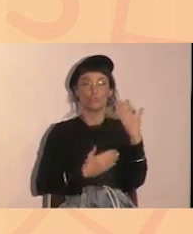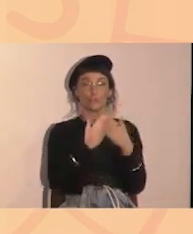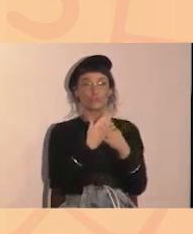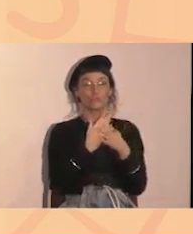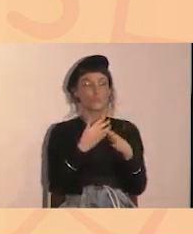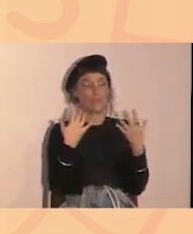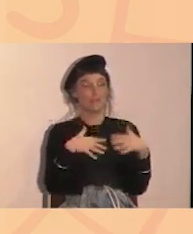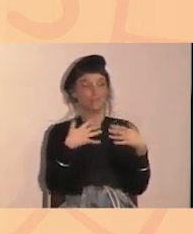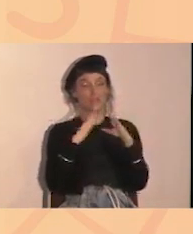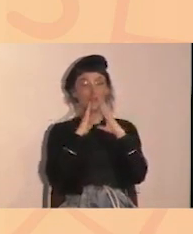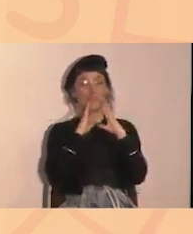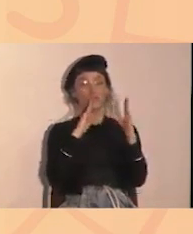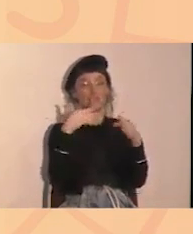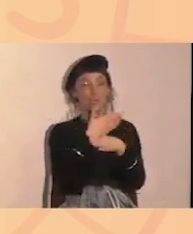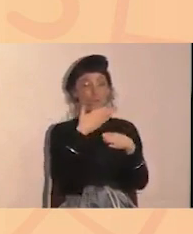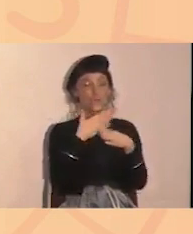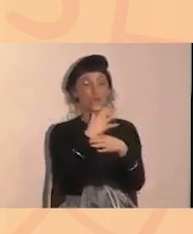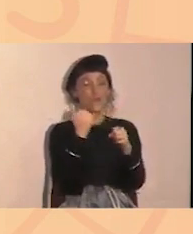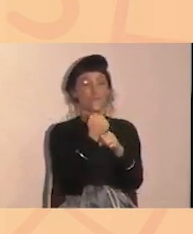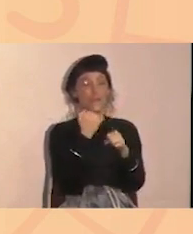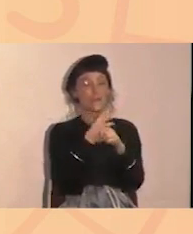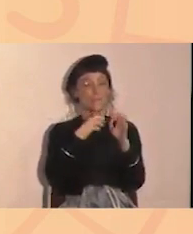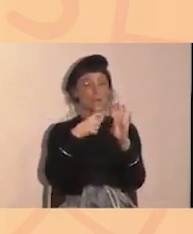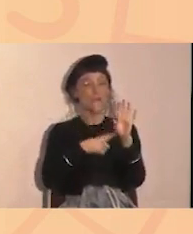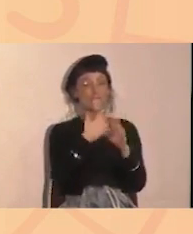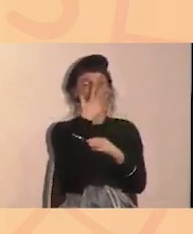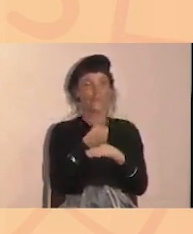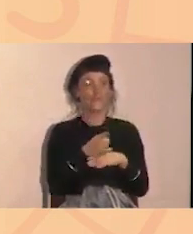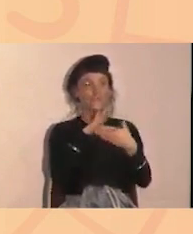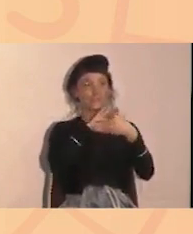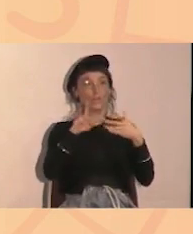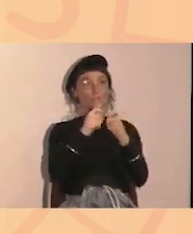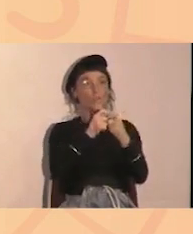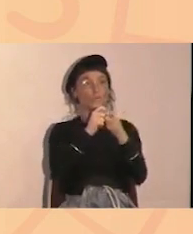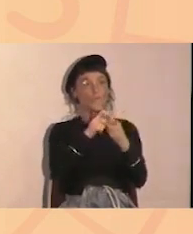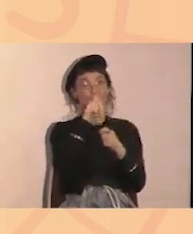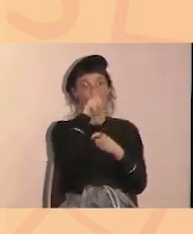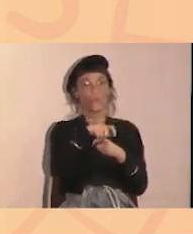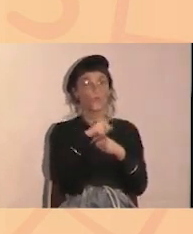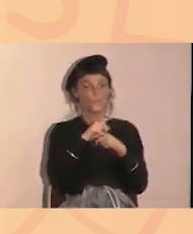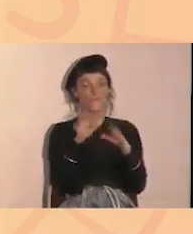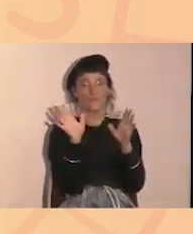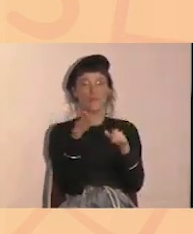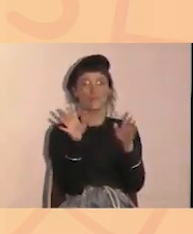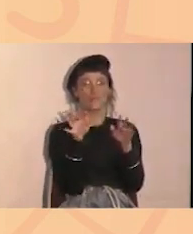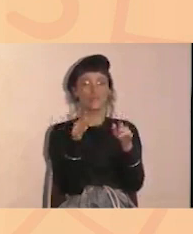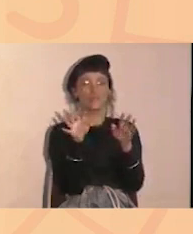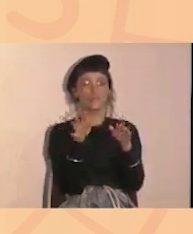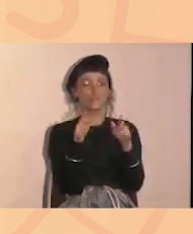worth of crow's feathers. She didn't shoot them. They were purchased from on eBay, I think. James Tyler, who is in the room.